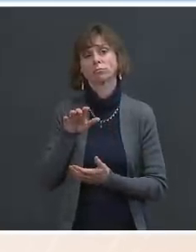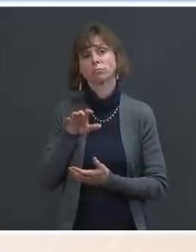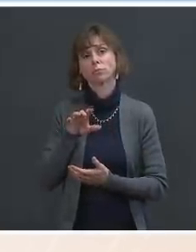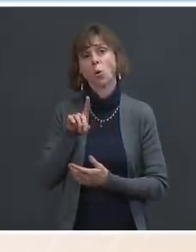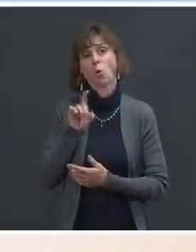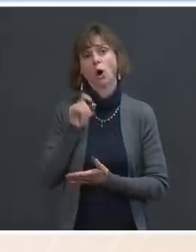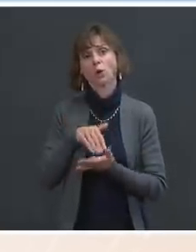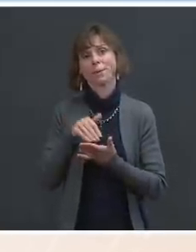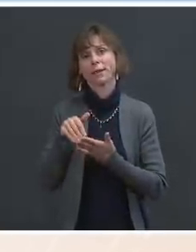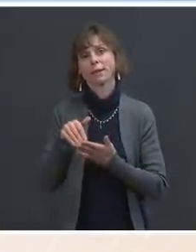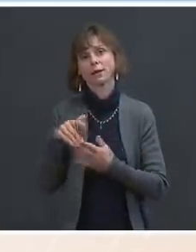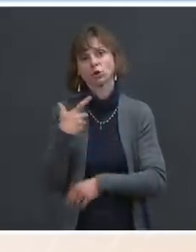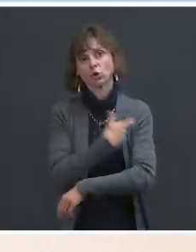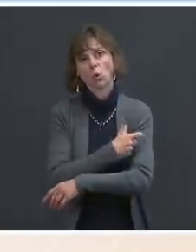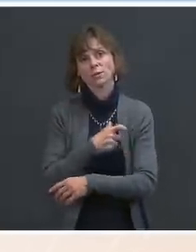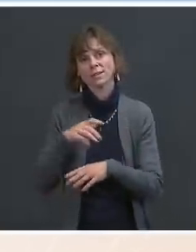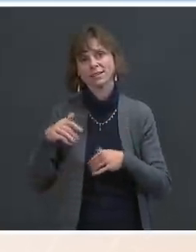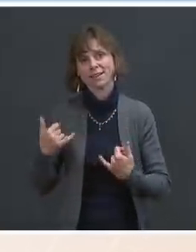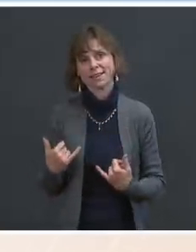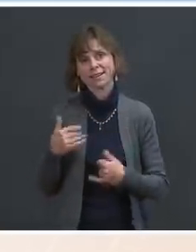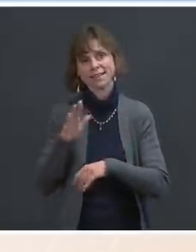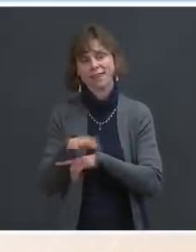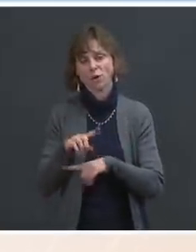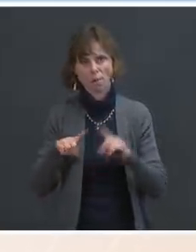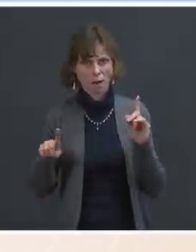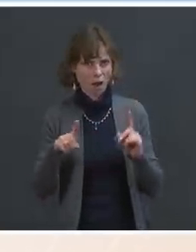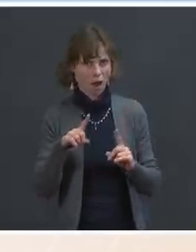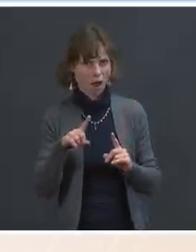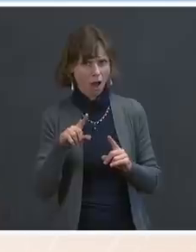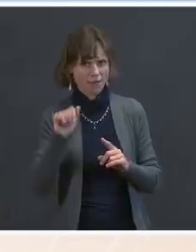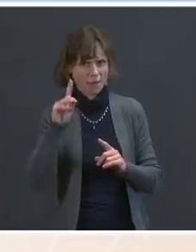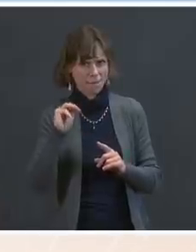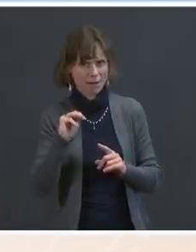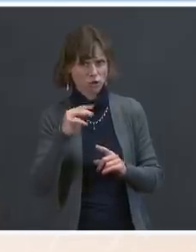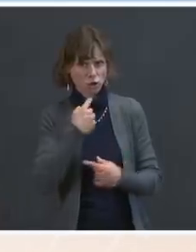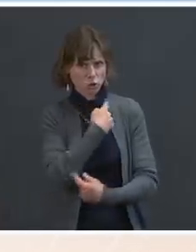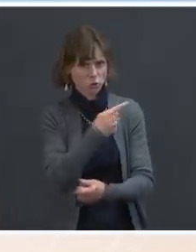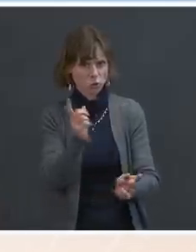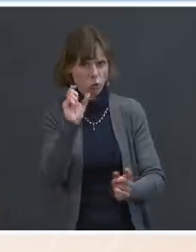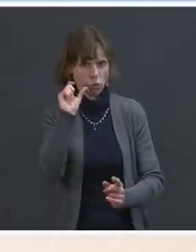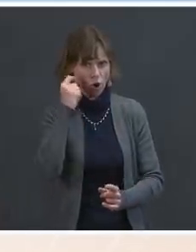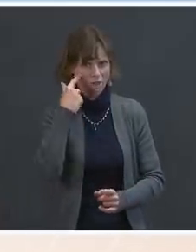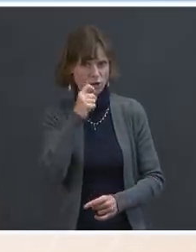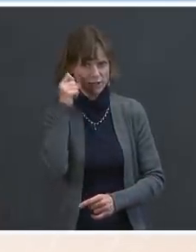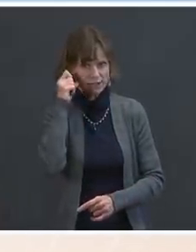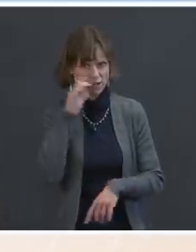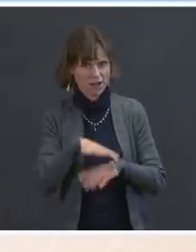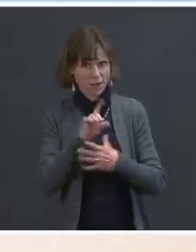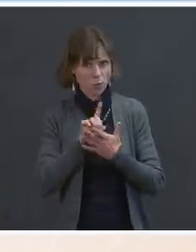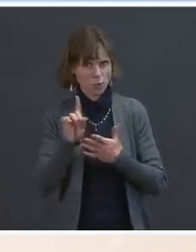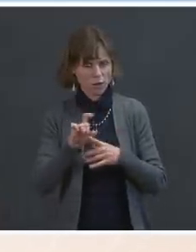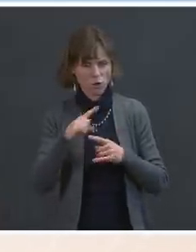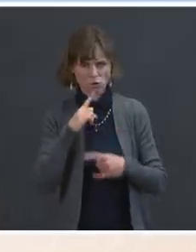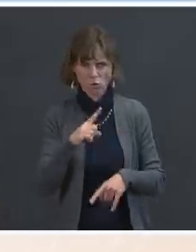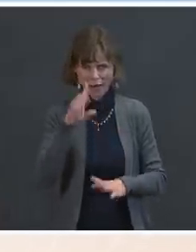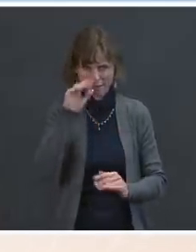But the administration told governors yesterday, on their weekly call, that they should only expect to get 400,000 doses of the Johnson &